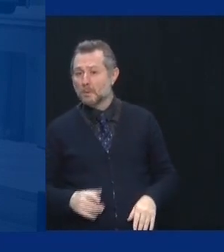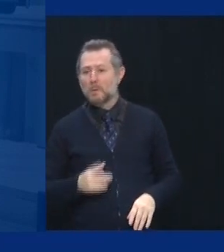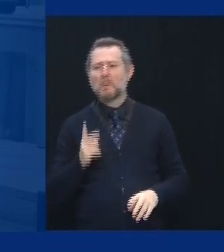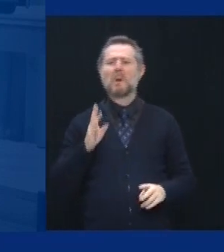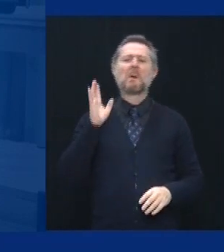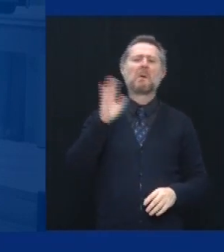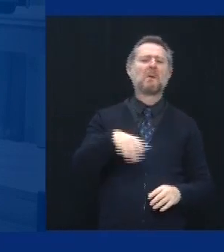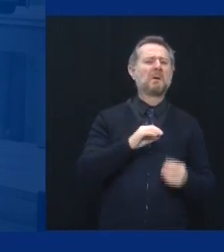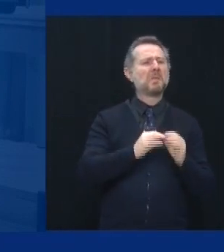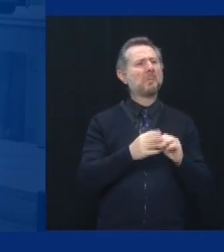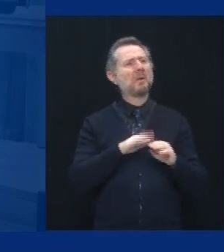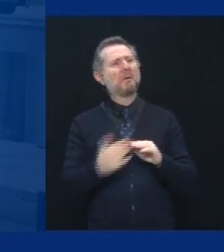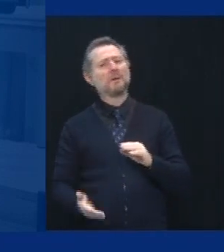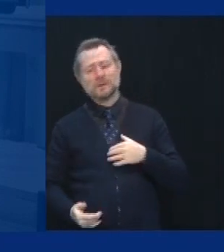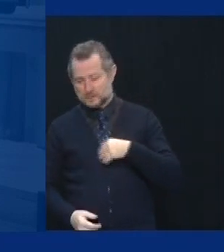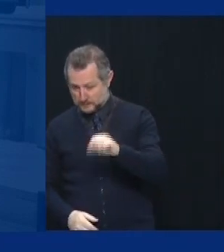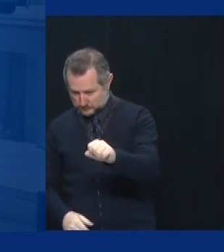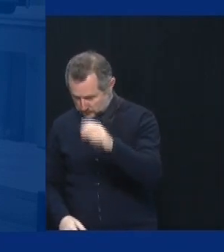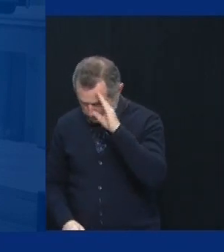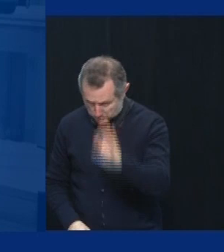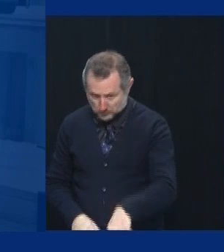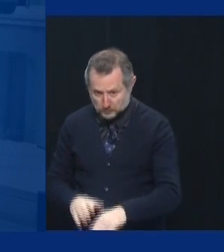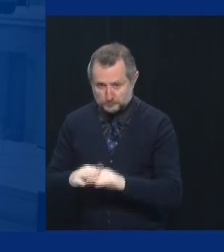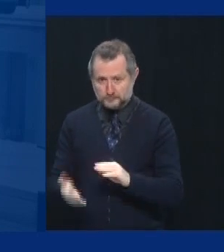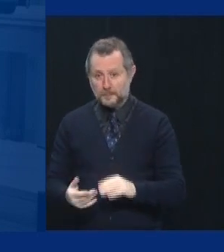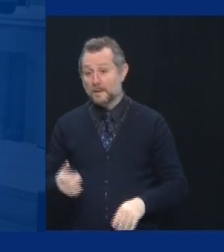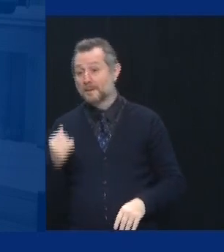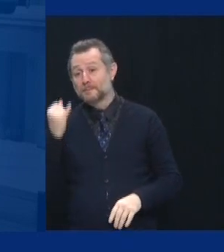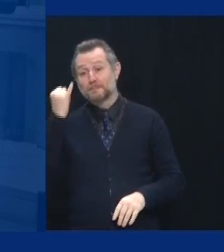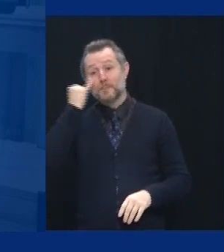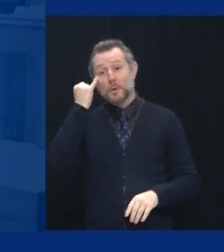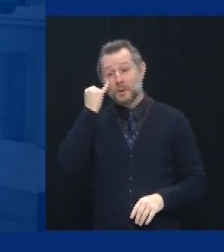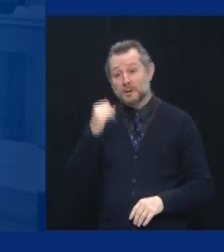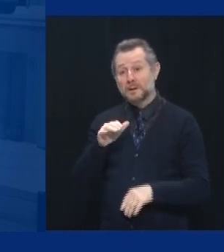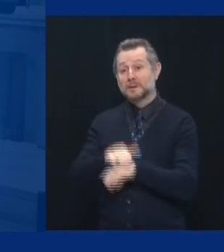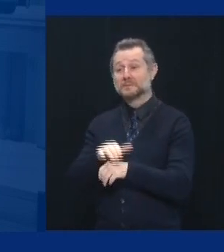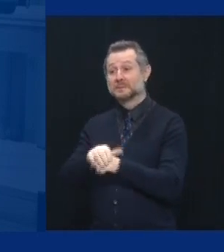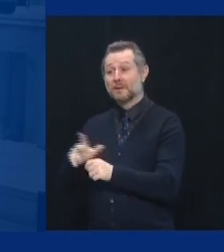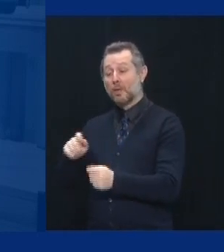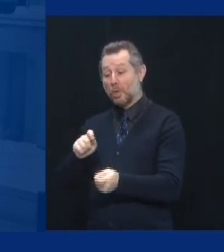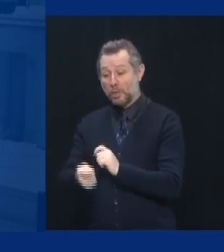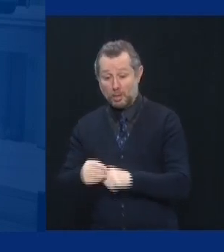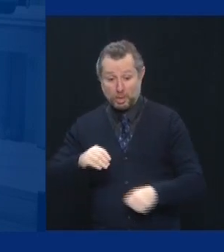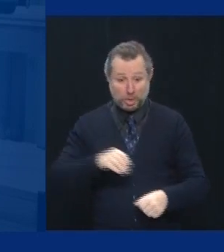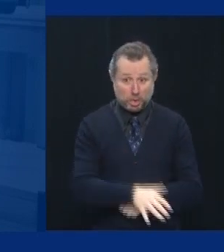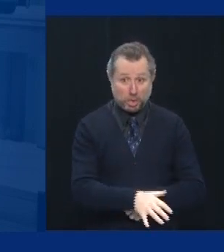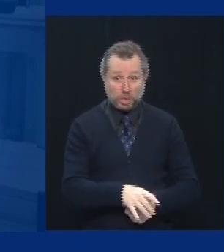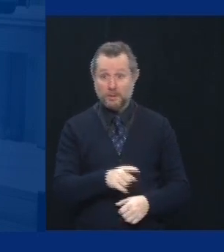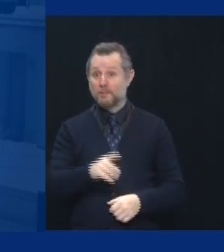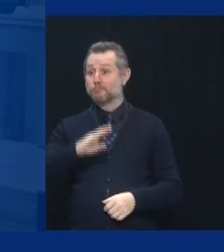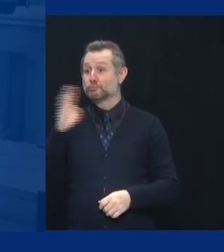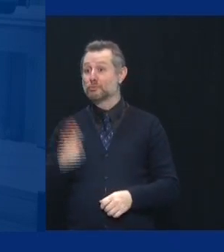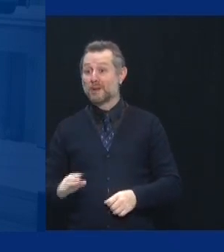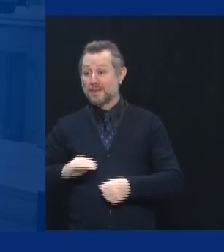ENDANGERED, THAT'S WHEN WE HAVE TO GO TO FULL SHUT DOWN. A LOT OF THE NUMBERS ARE COMING COMING DOWN.